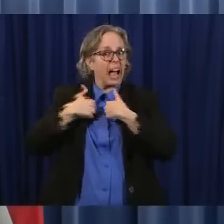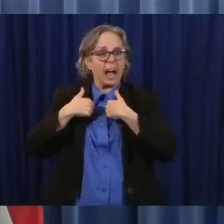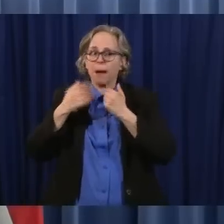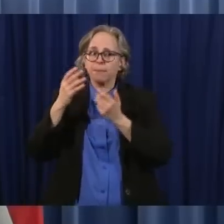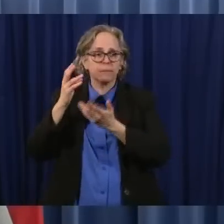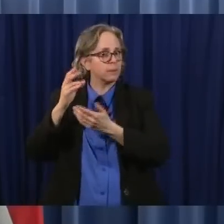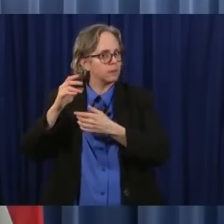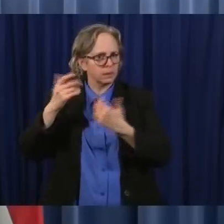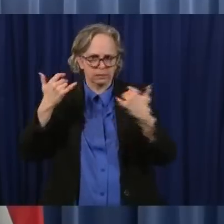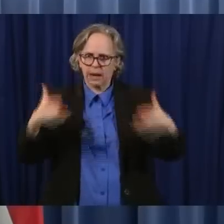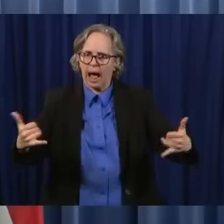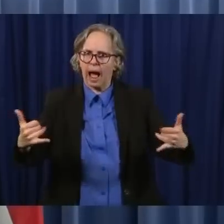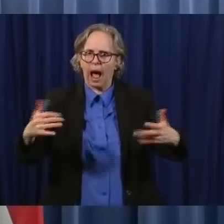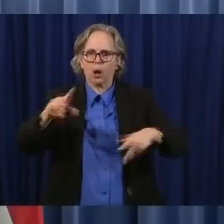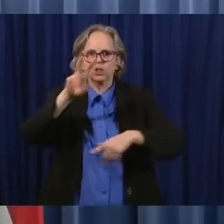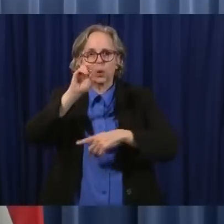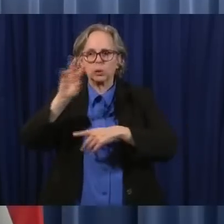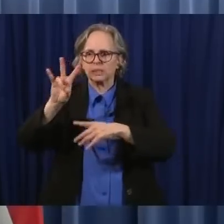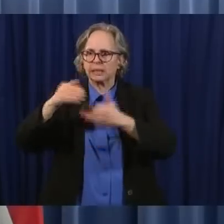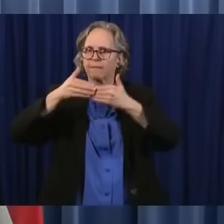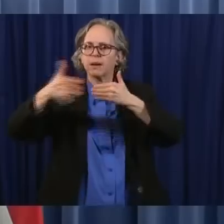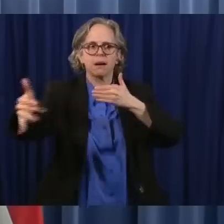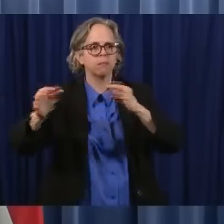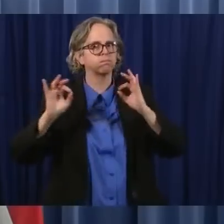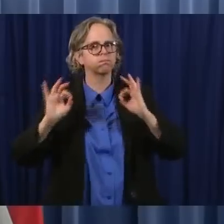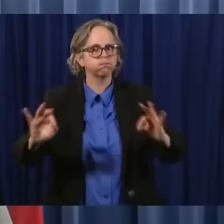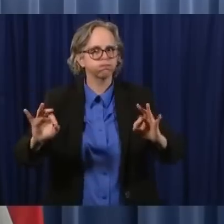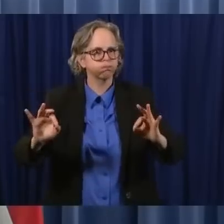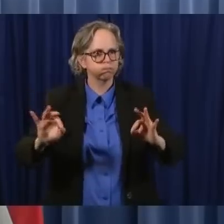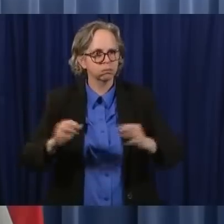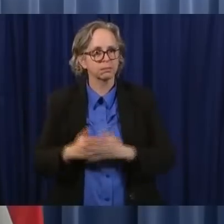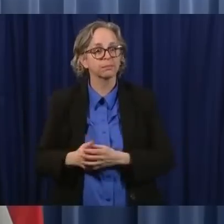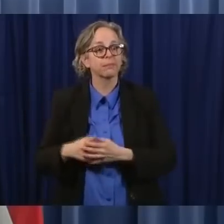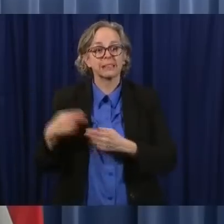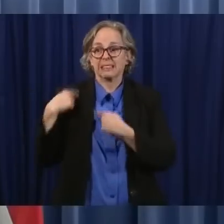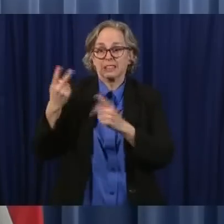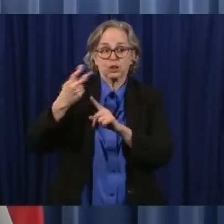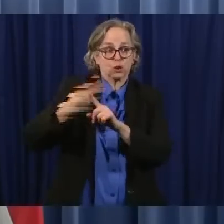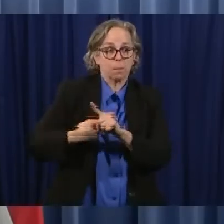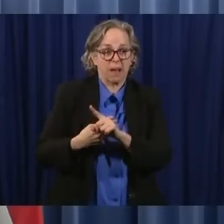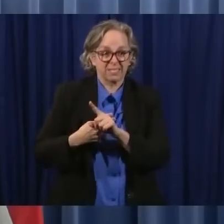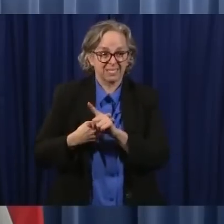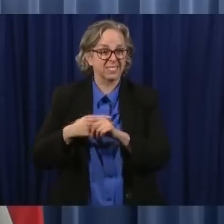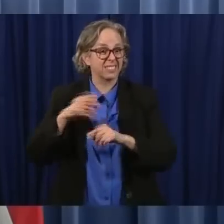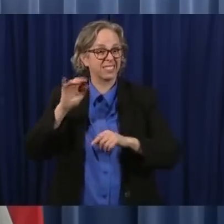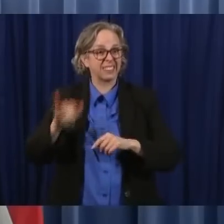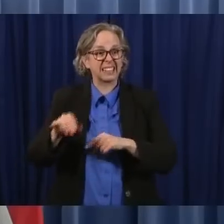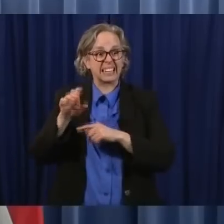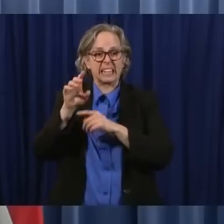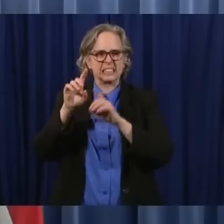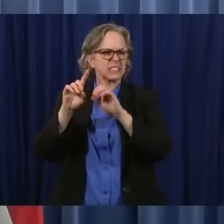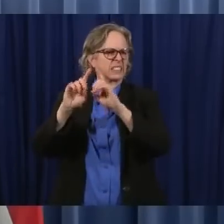AWARENESS, AND THE NATIONAL REMOVAL OF DDT AS AN INSECTICIDE, OHIO'S BALD EAGLE POPULATION HAS REALLY DRAMATICALLY INCREASED. IN FACT, THE BALD EAGLE WAS REMOVED FROM THE FEDERAL LIST OF THREATENED AND ENDANGERED